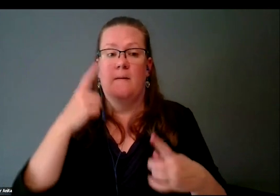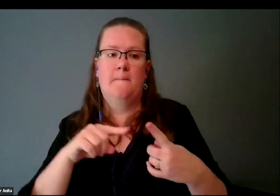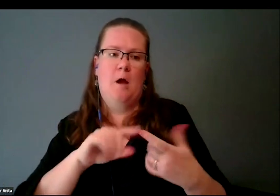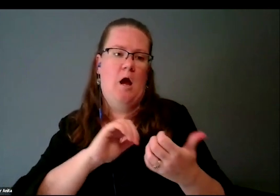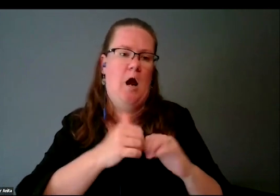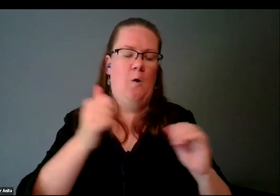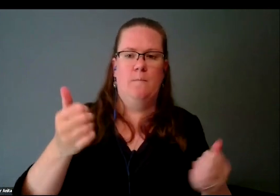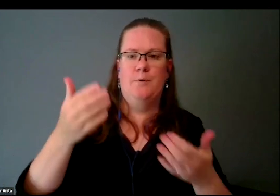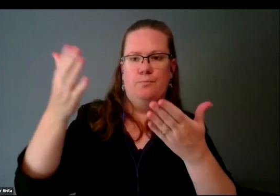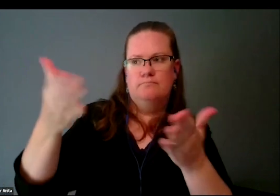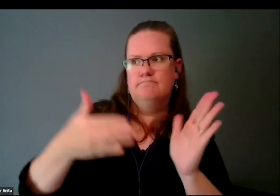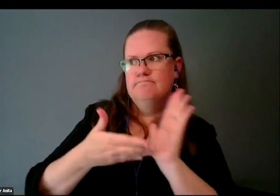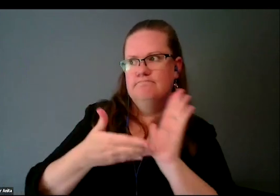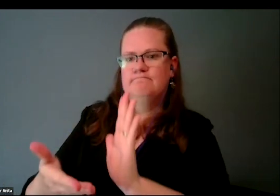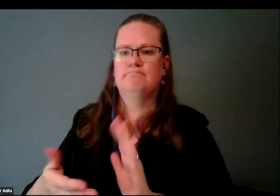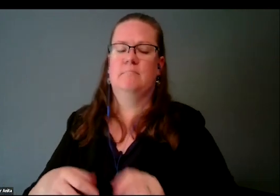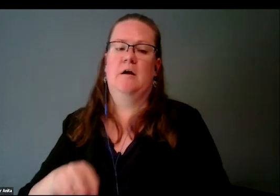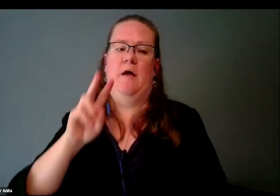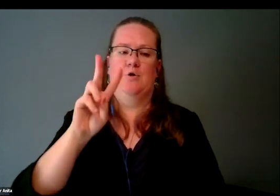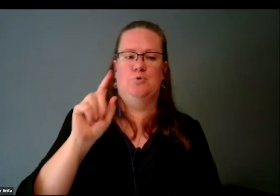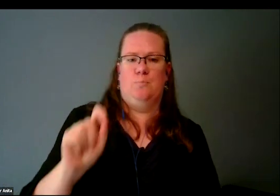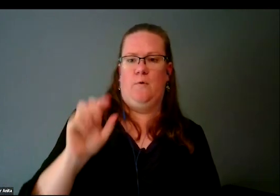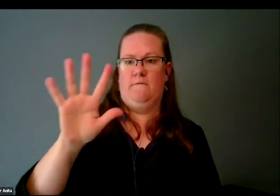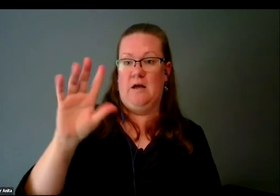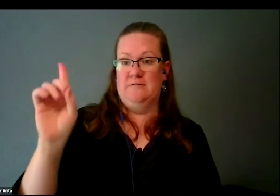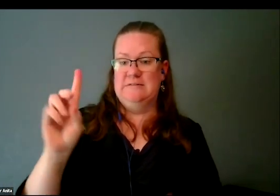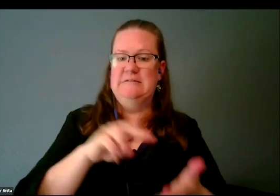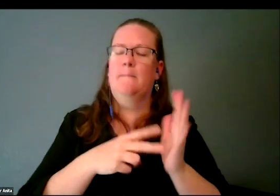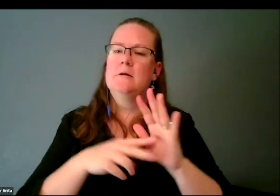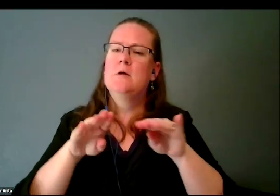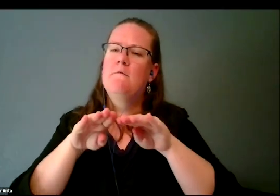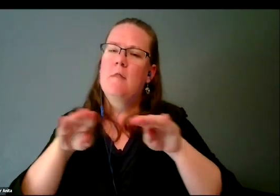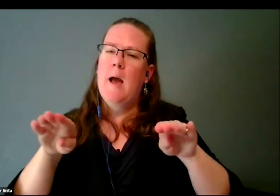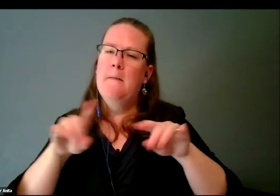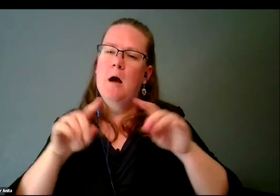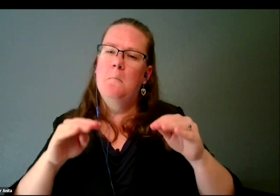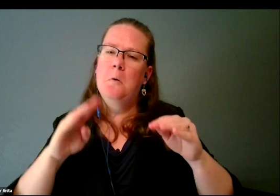2.5D graphics, these flat but exaggerated graphics have lots of benefits.